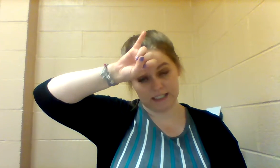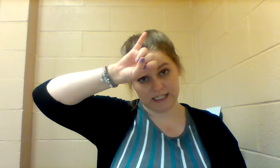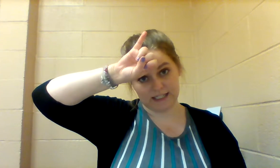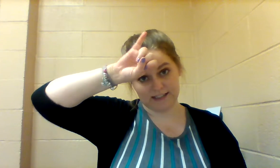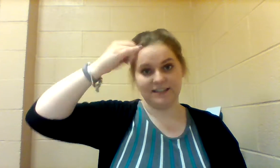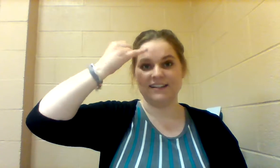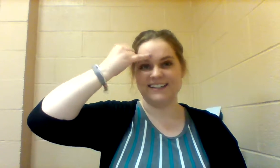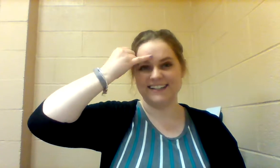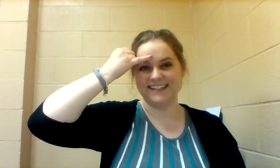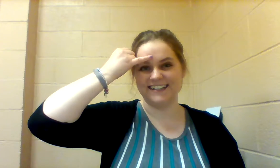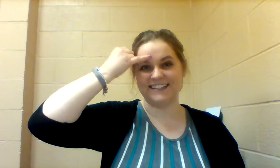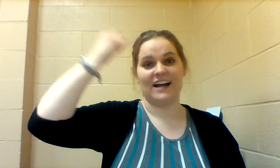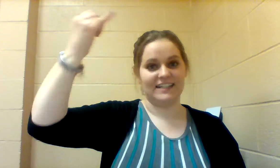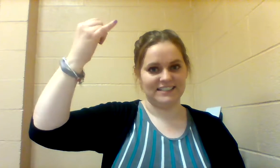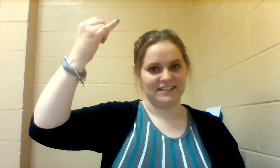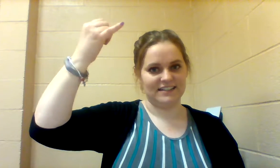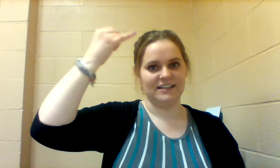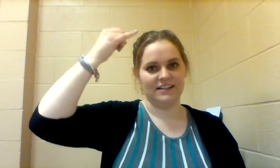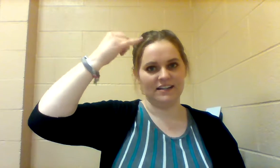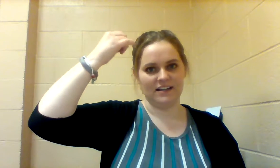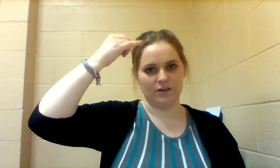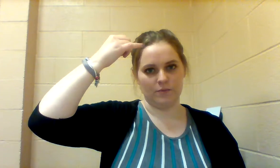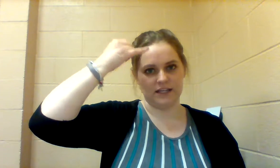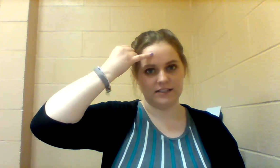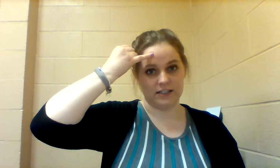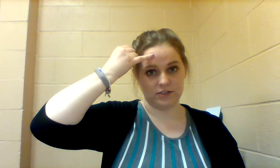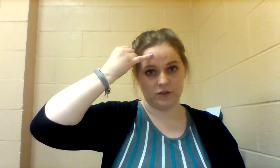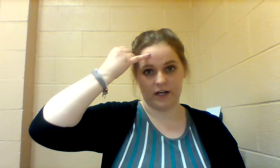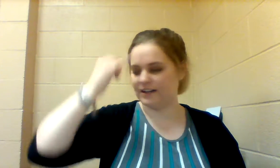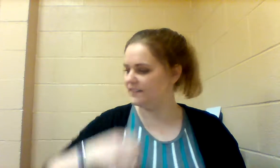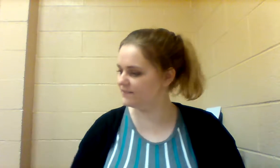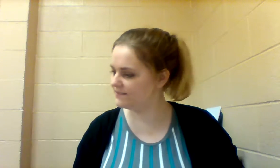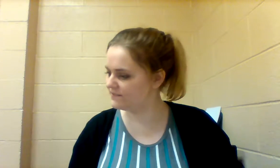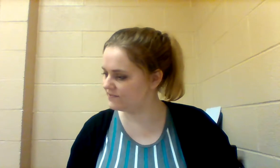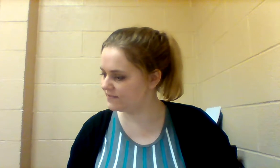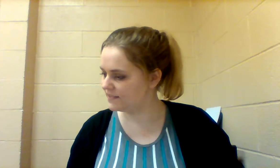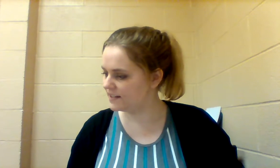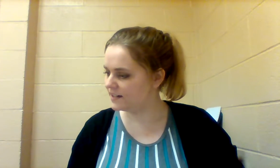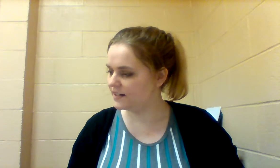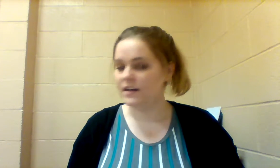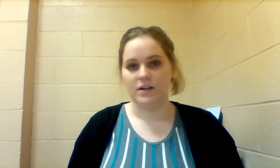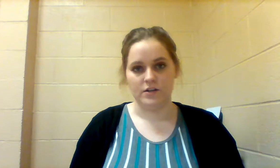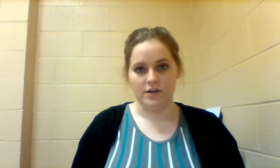IDIOT IDEA your pinky touches your head